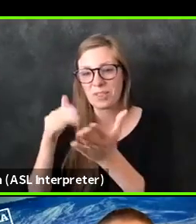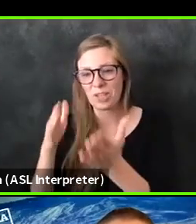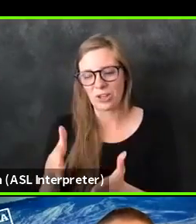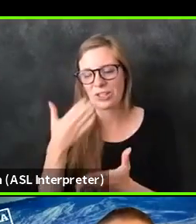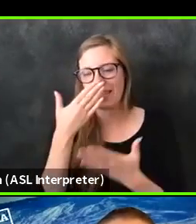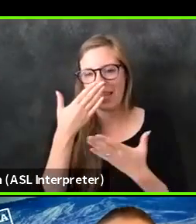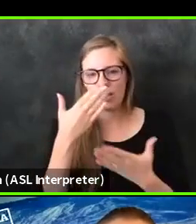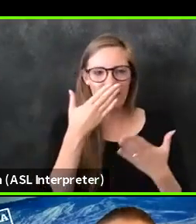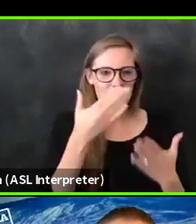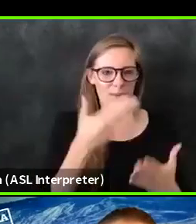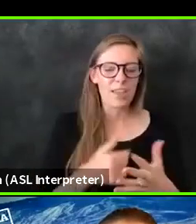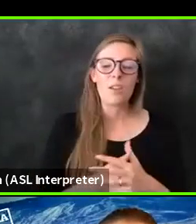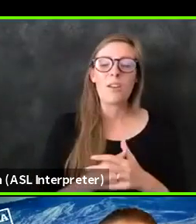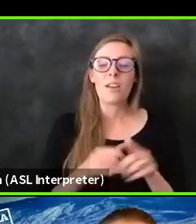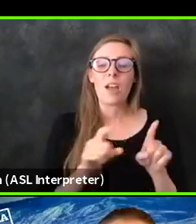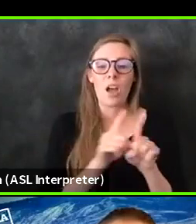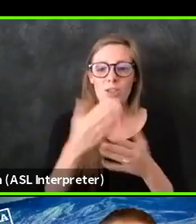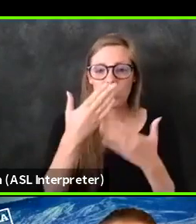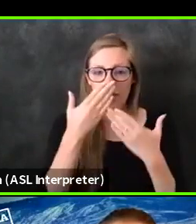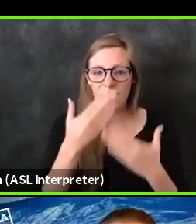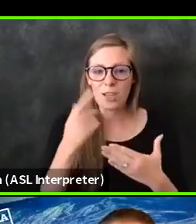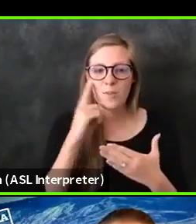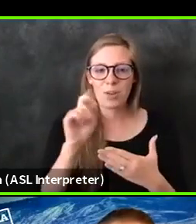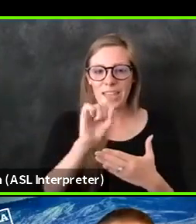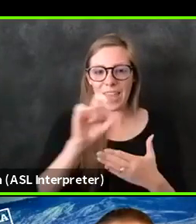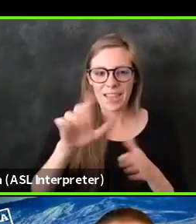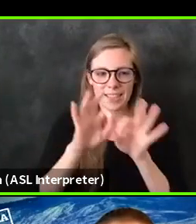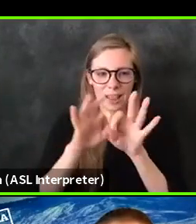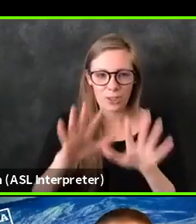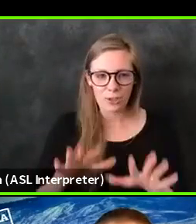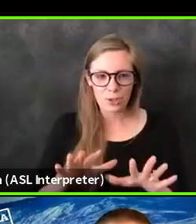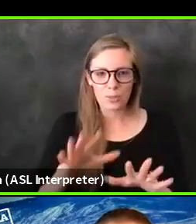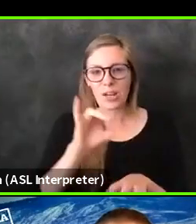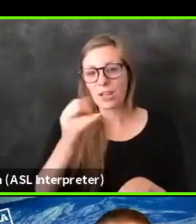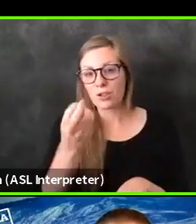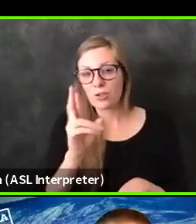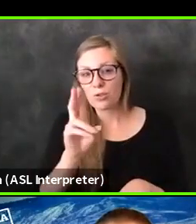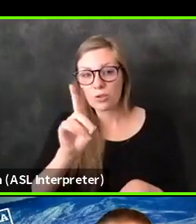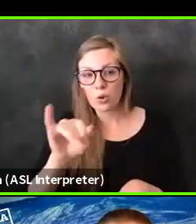Also a thank you to Elizabeth, our ASL interpreter and to our Spanish interpreter